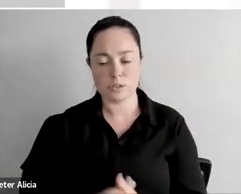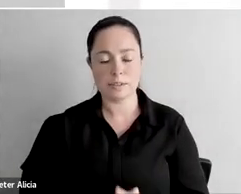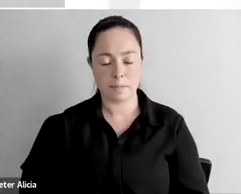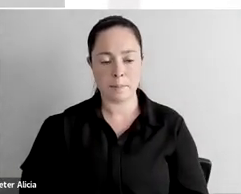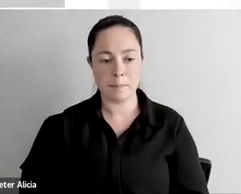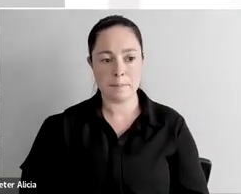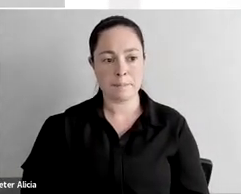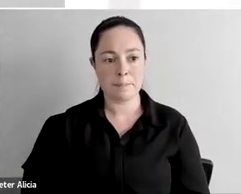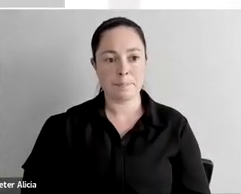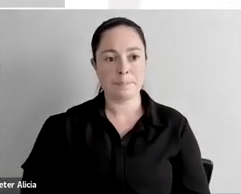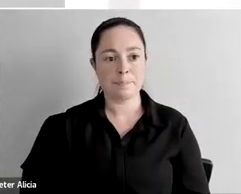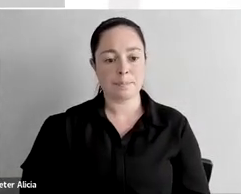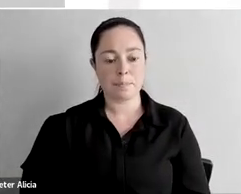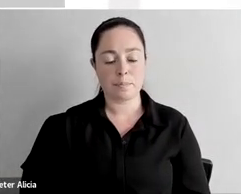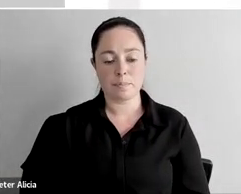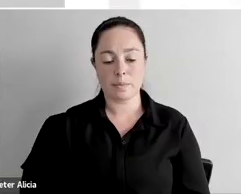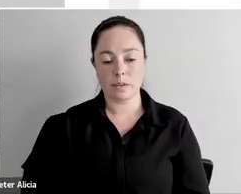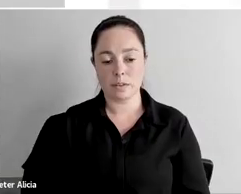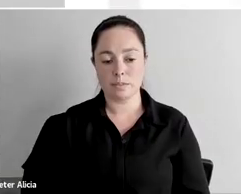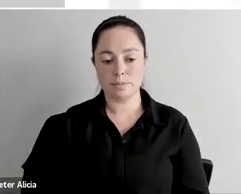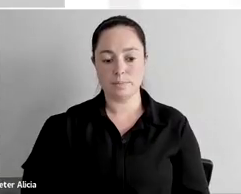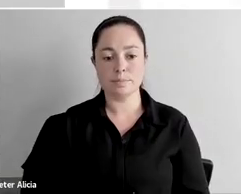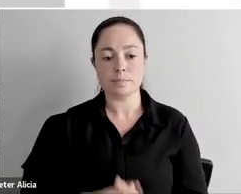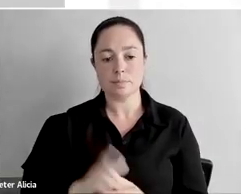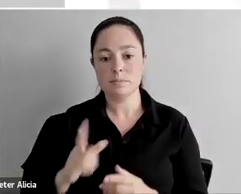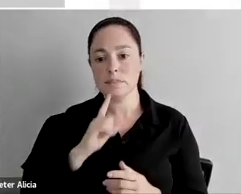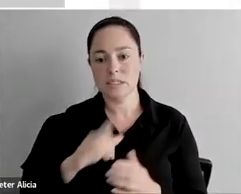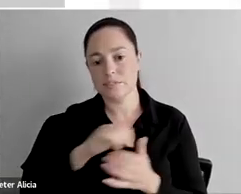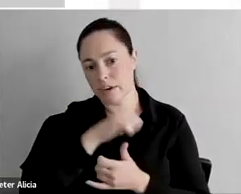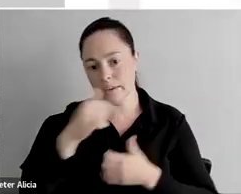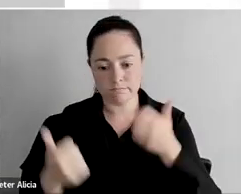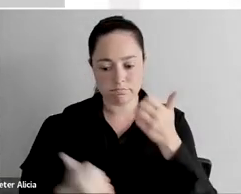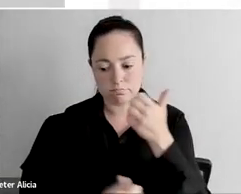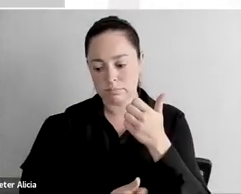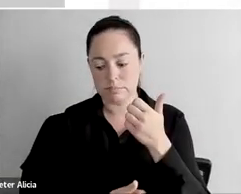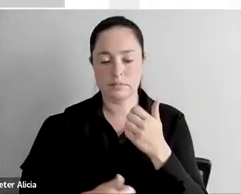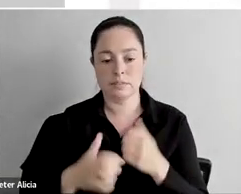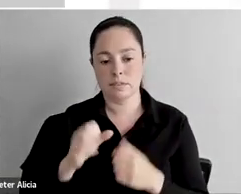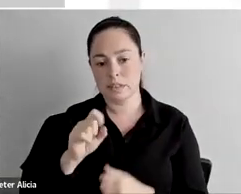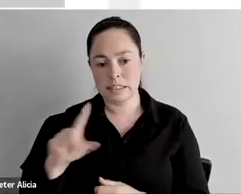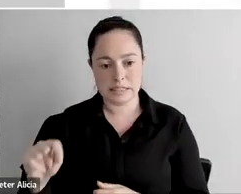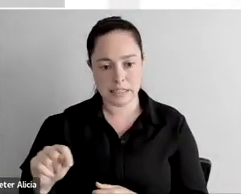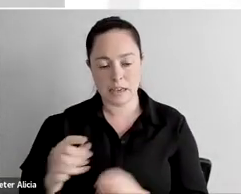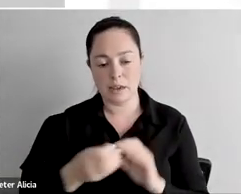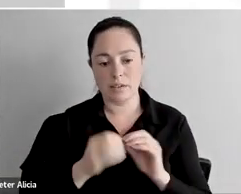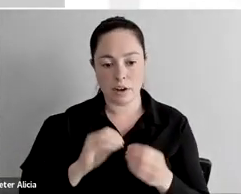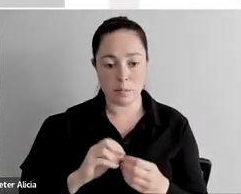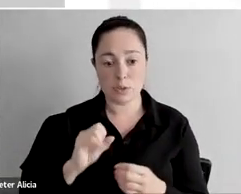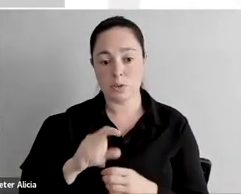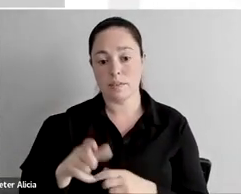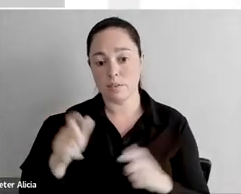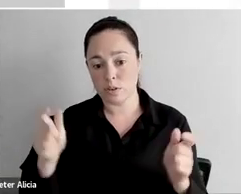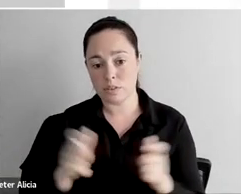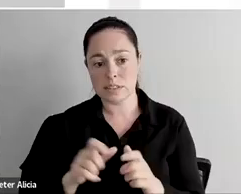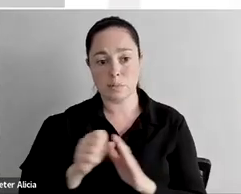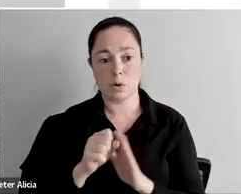we're dealing with a subset of a subset, if you're in a small state and your numbers are, your population's